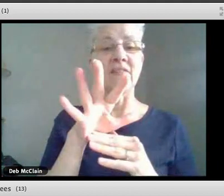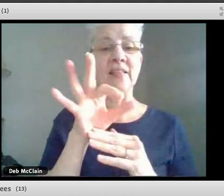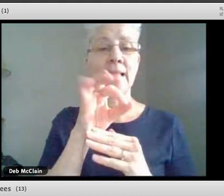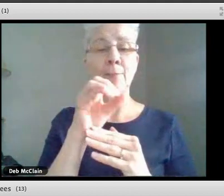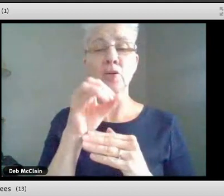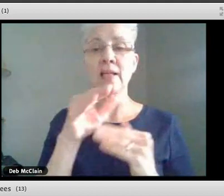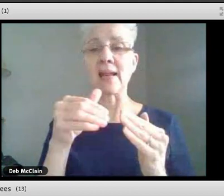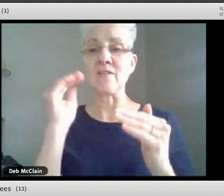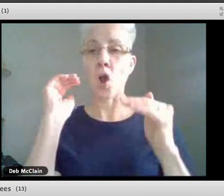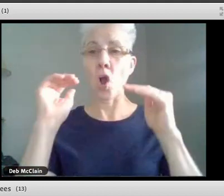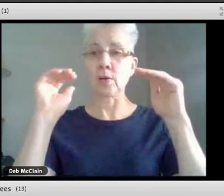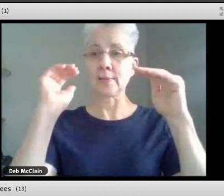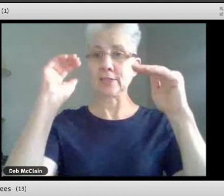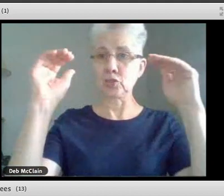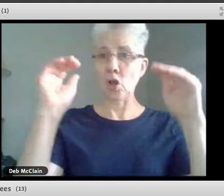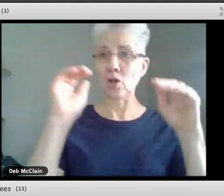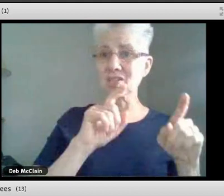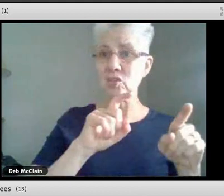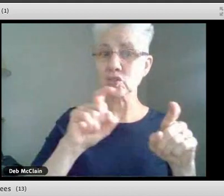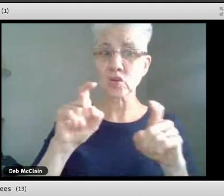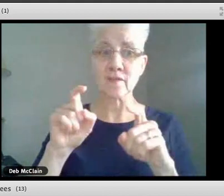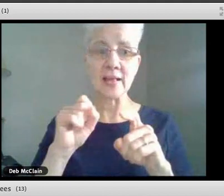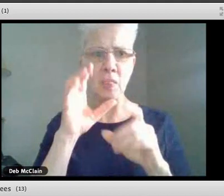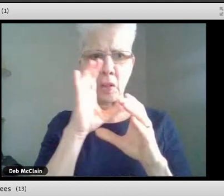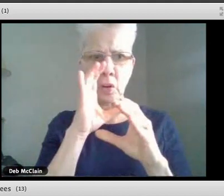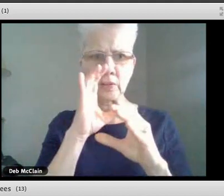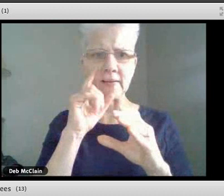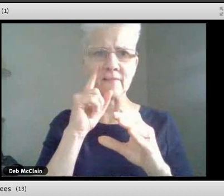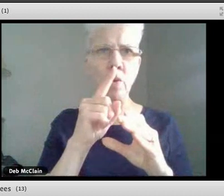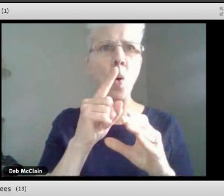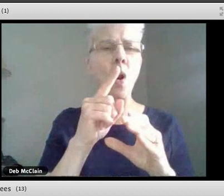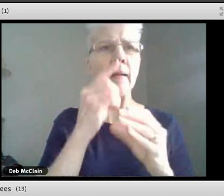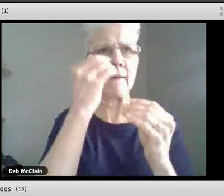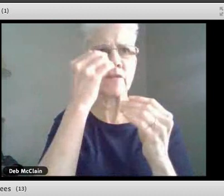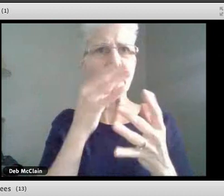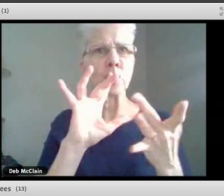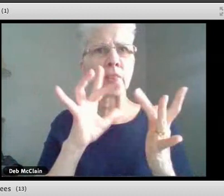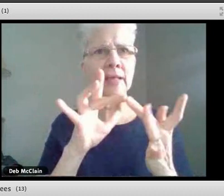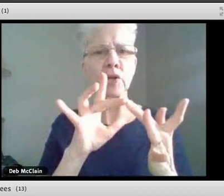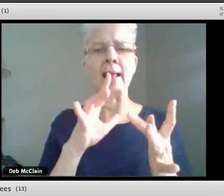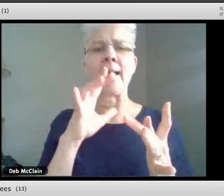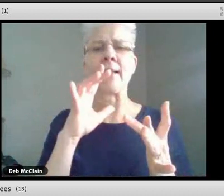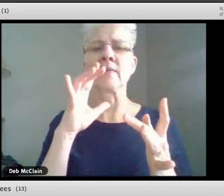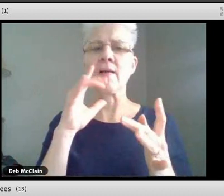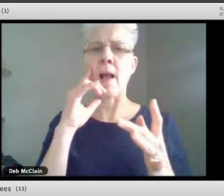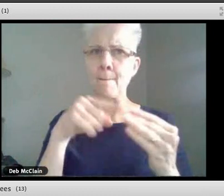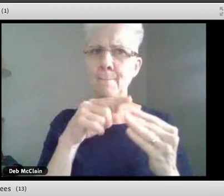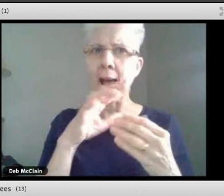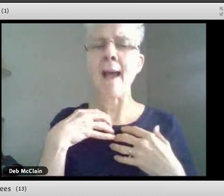in this survey that they did, so people are online. People are looking for information on their health, on their disability,